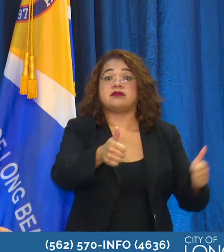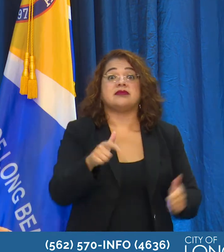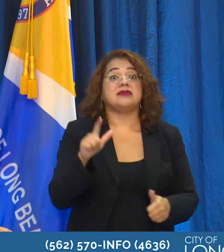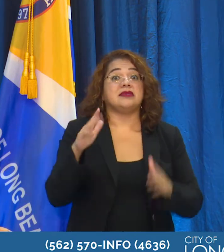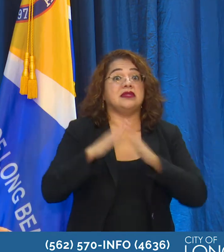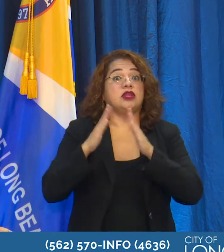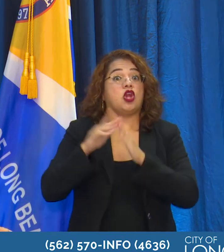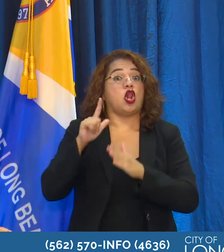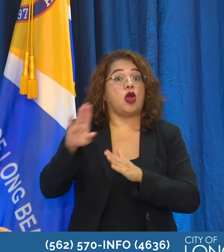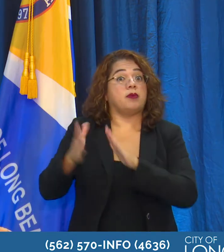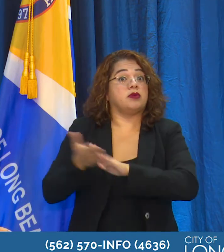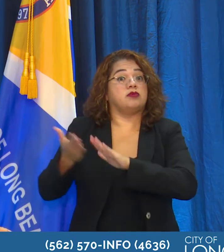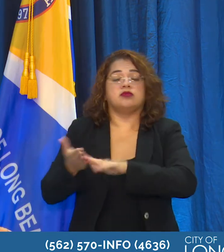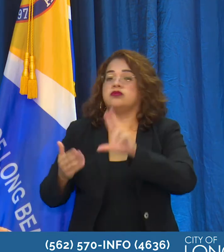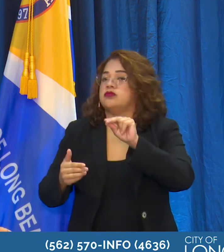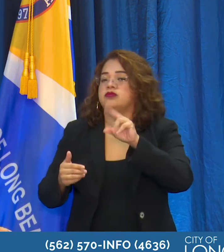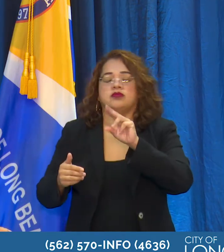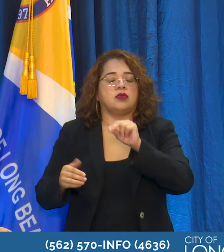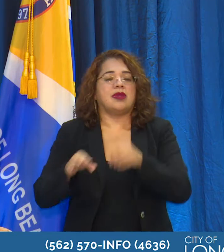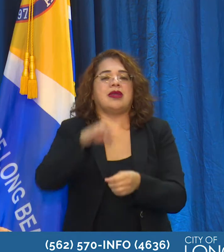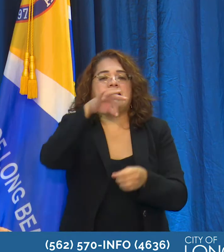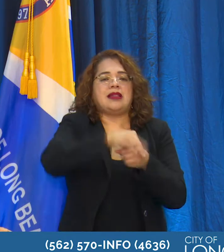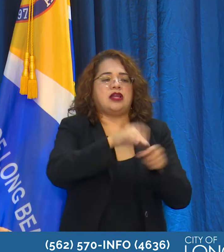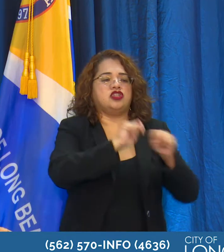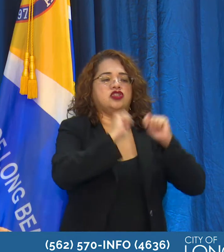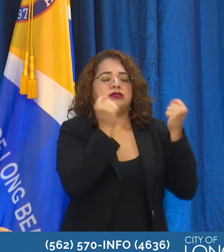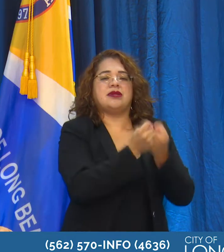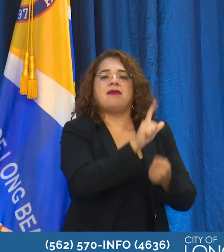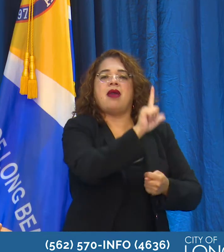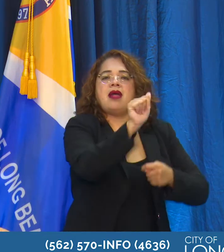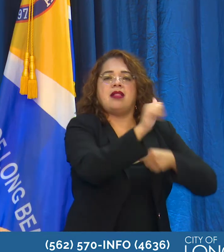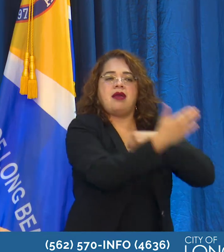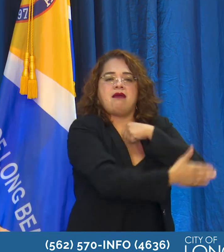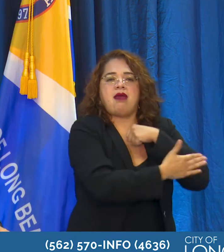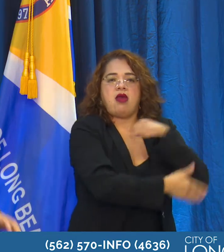They're operated by the elections team at the county and those voting centers will be